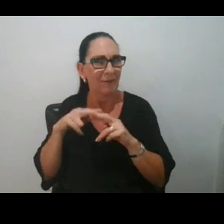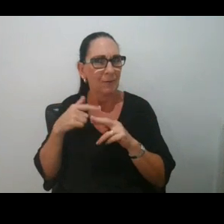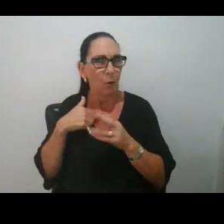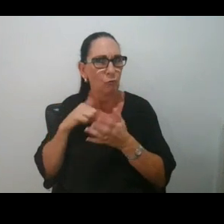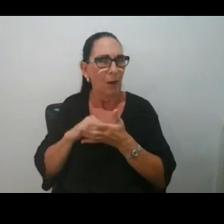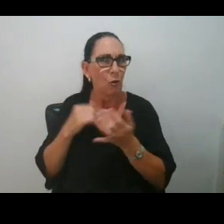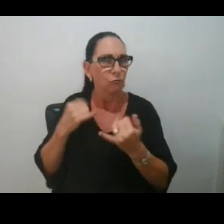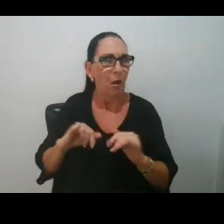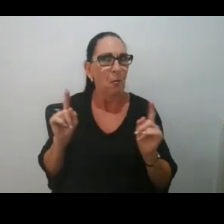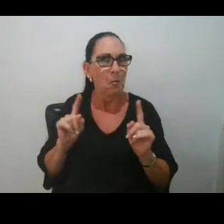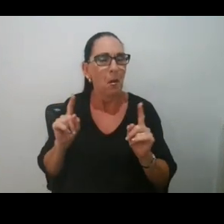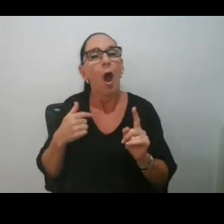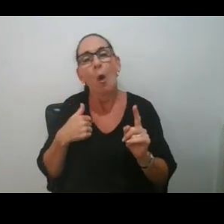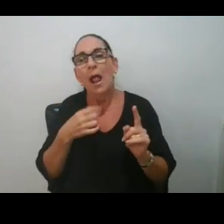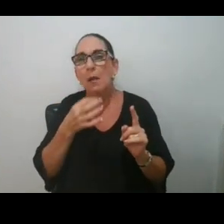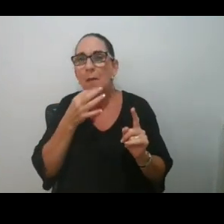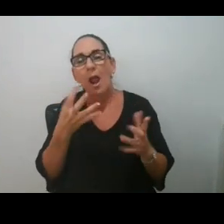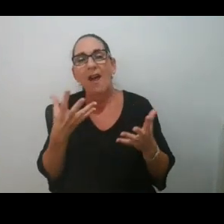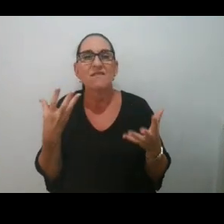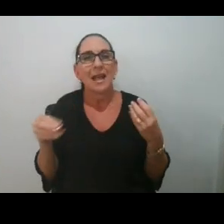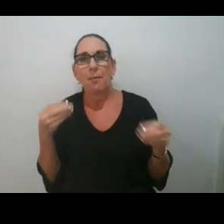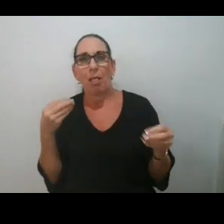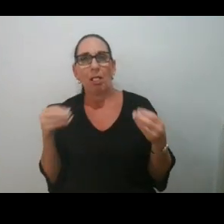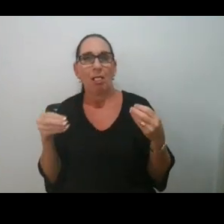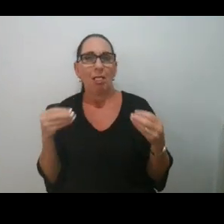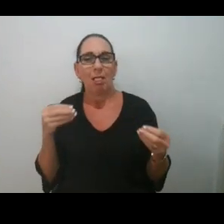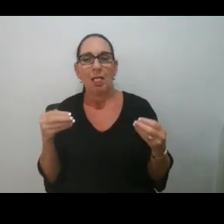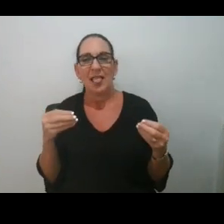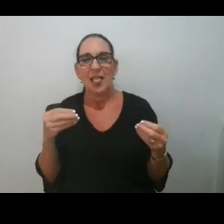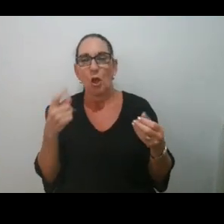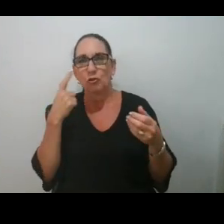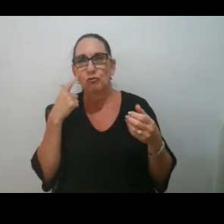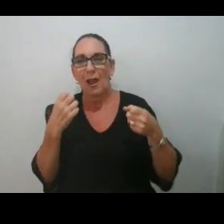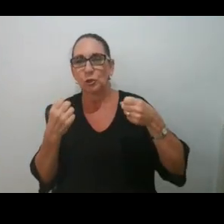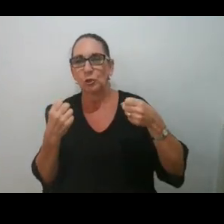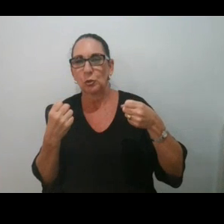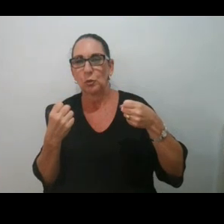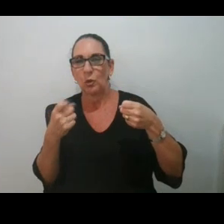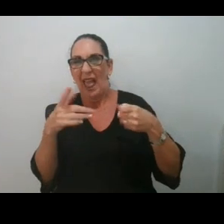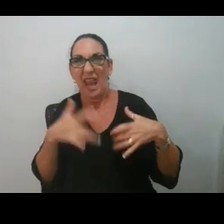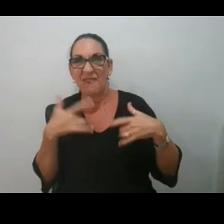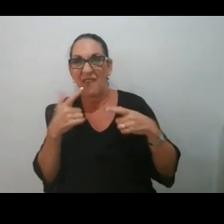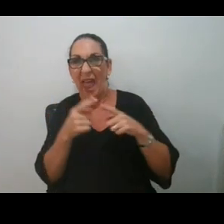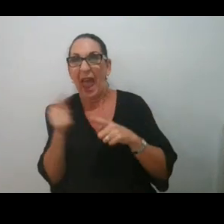in terms of um the strict boundary lines given the housing crisis and the lack of affordable